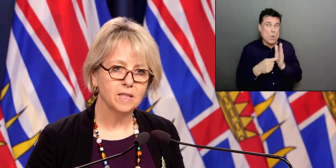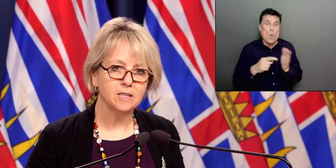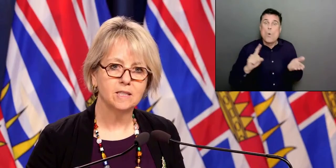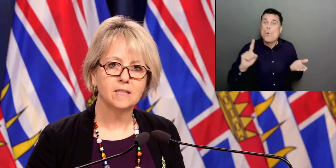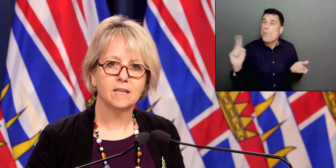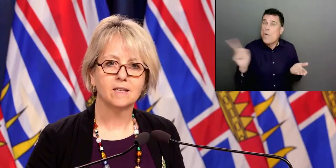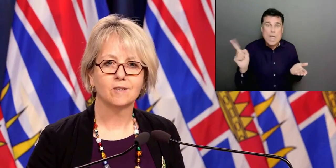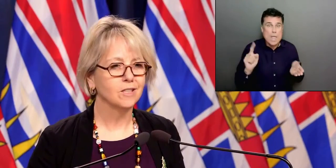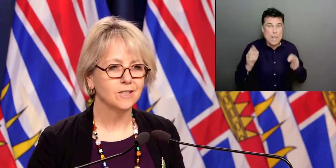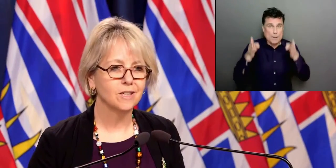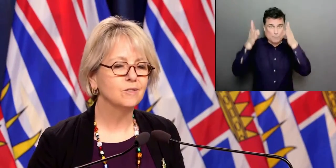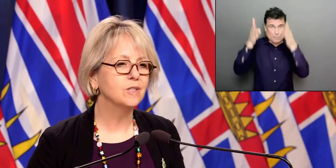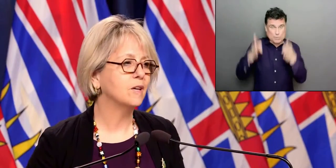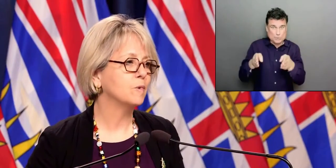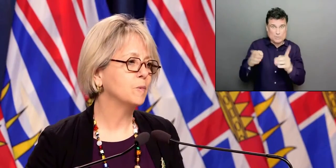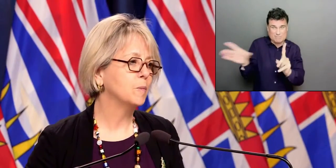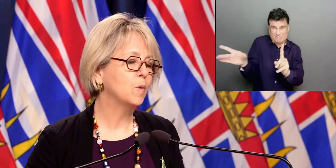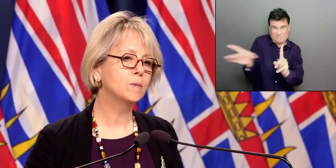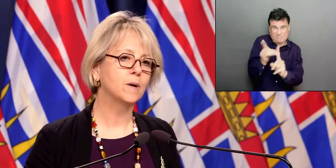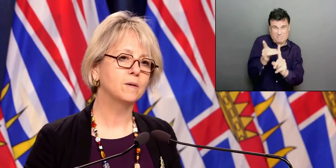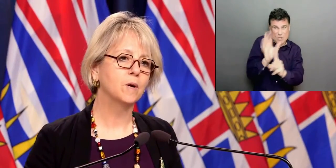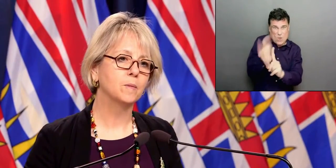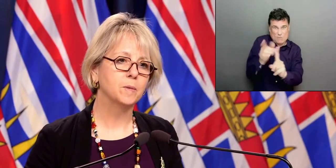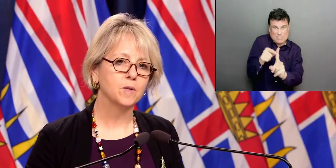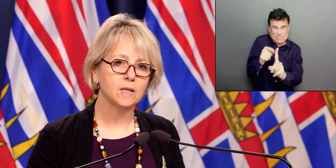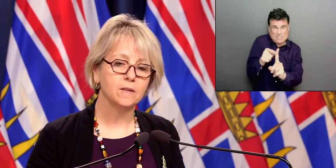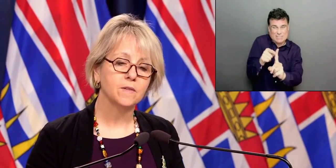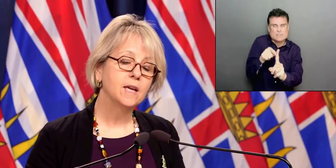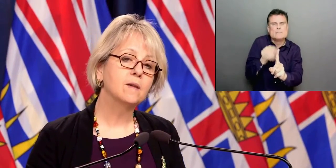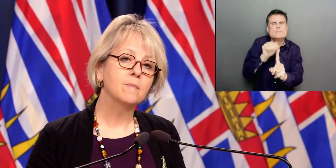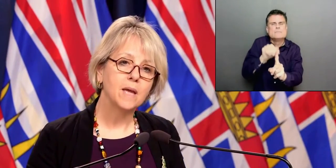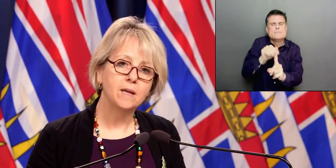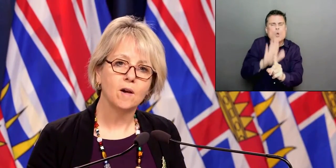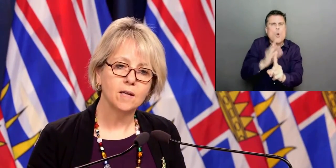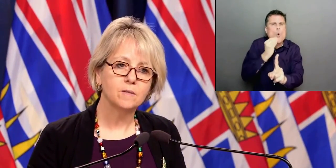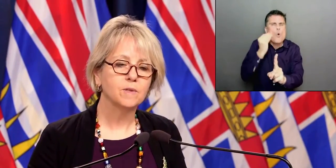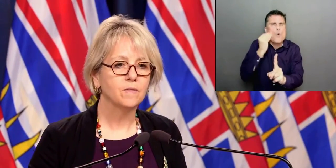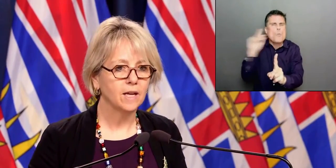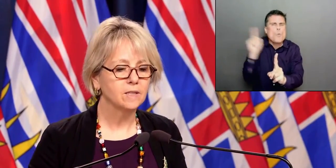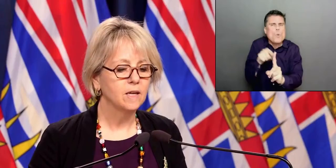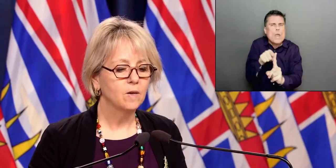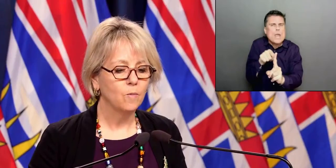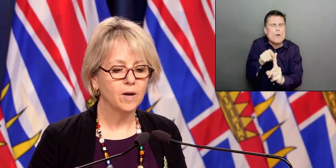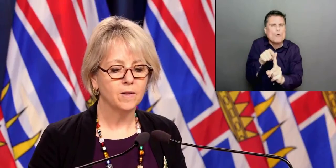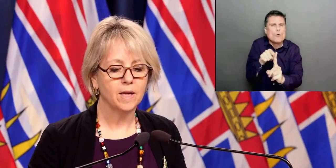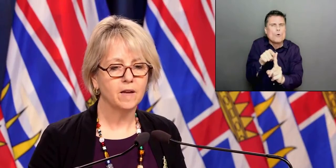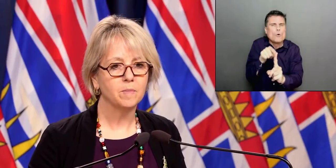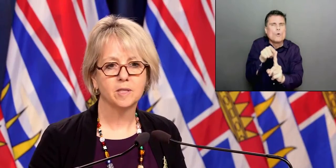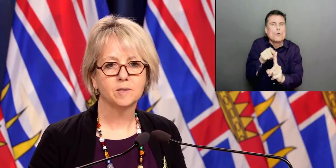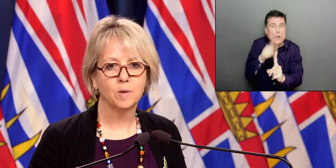convention across the country that we report by where people live. It may not reflect where they have